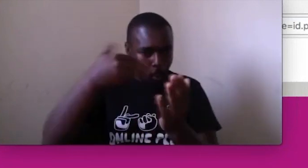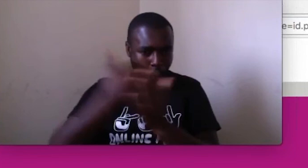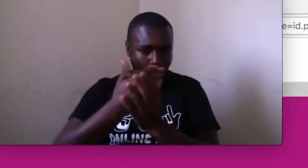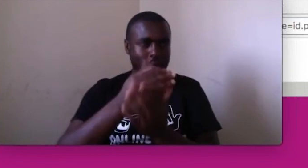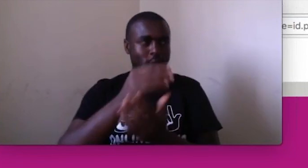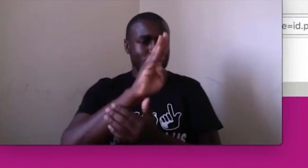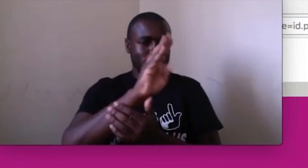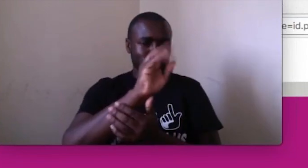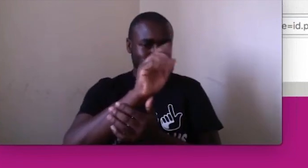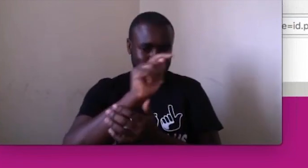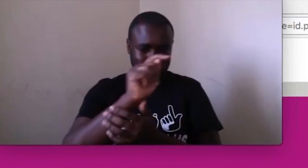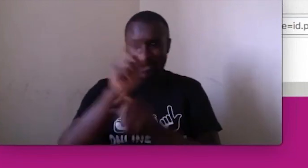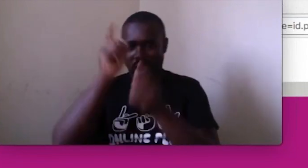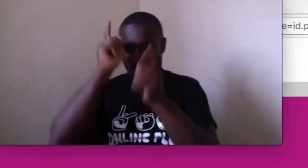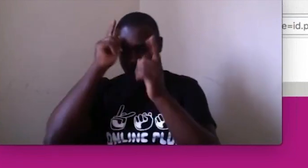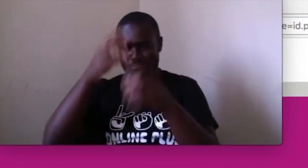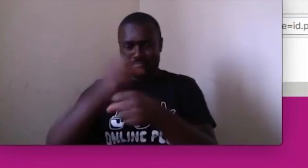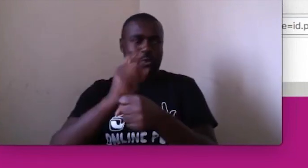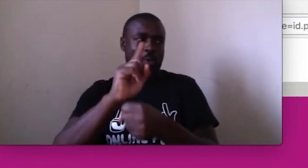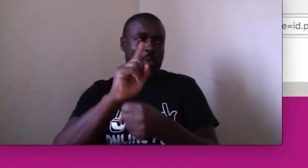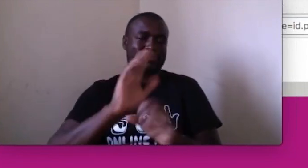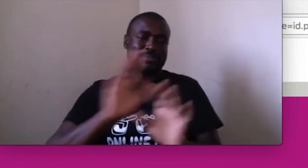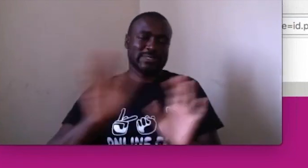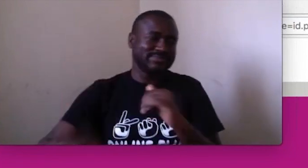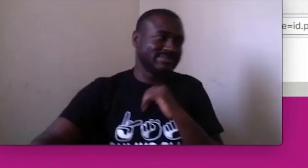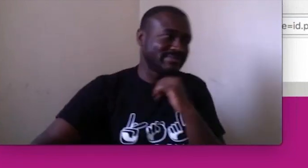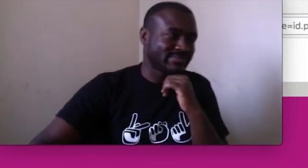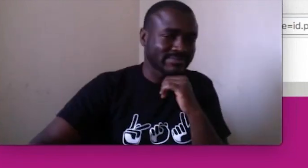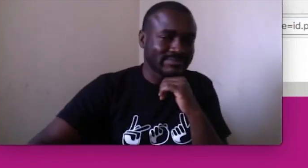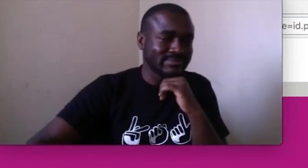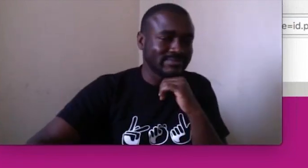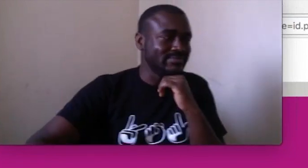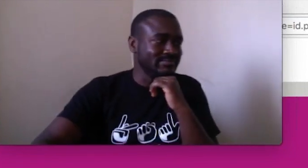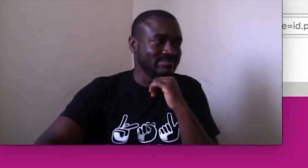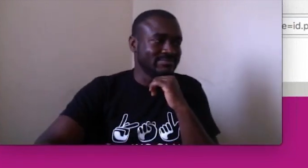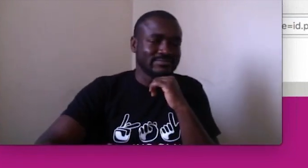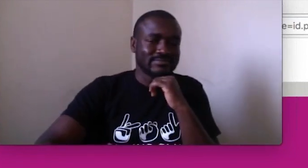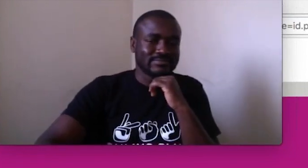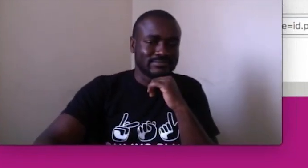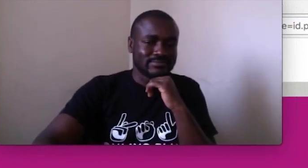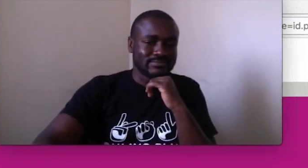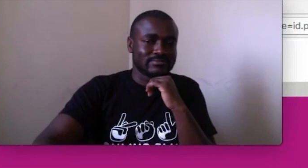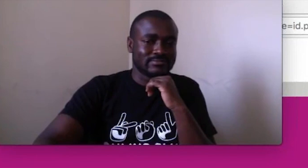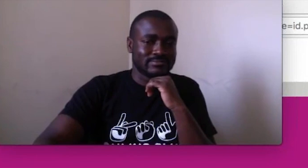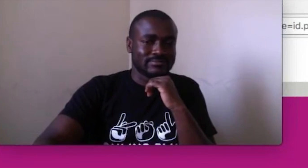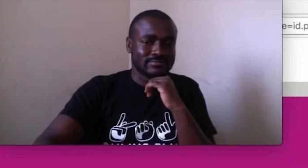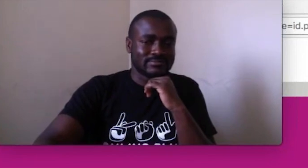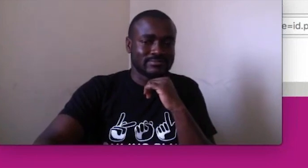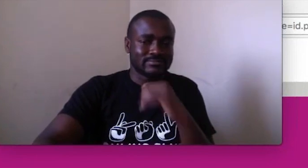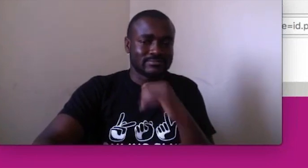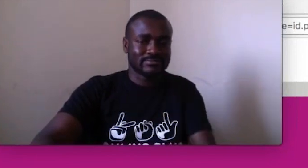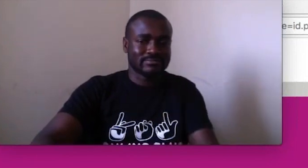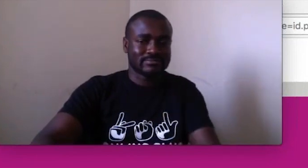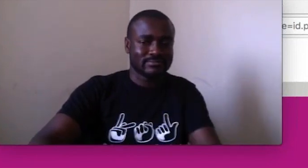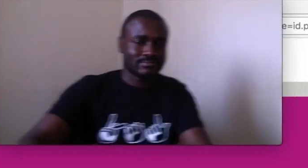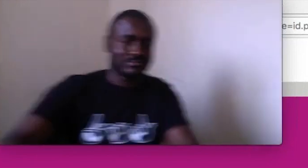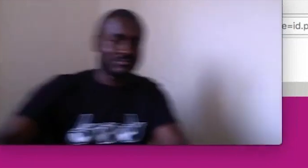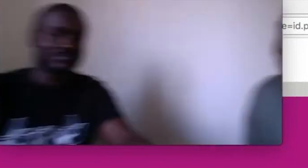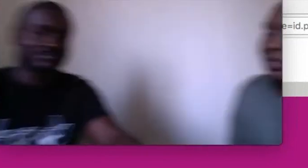like I explained, copying somewhere separately to do the changes and then bring it back again. So I want to have one.